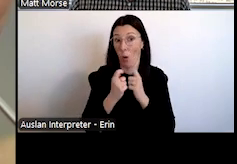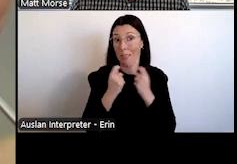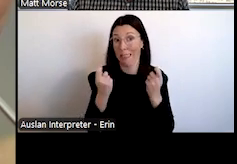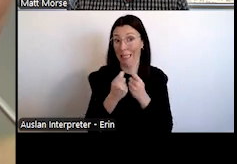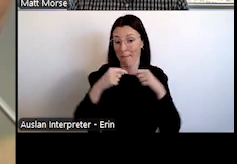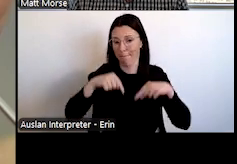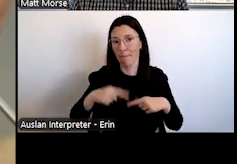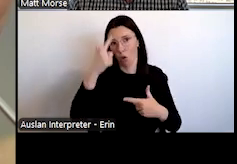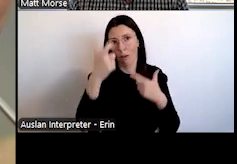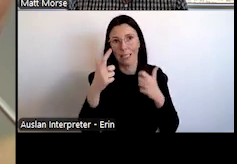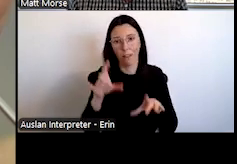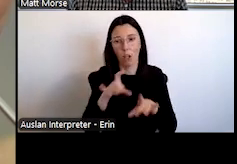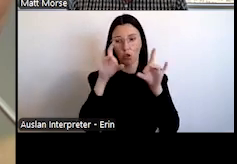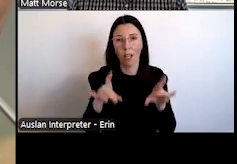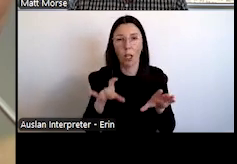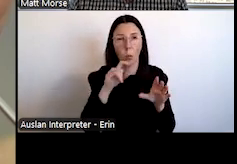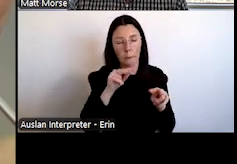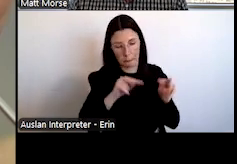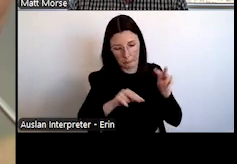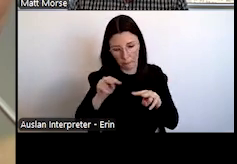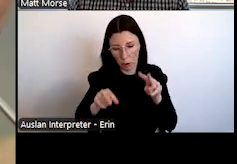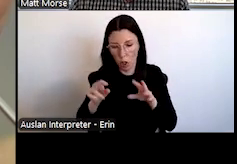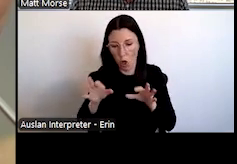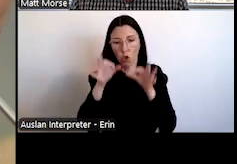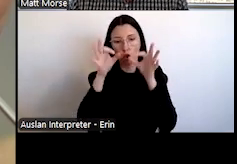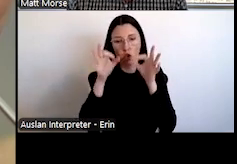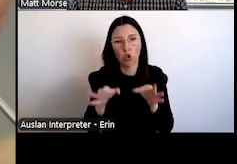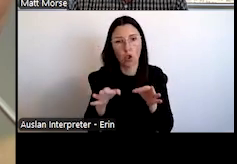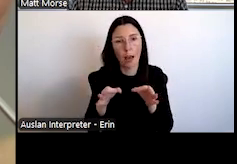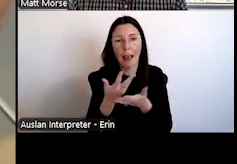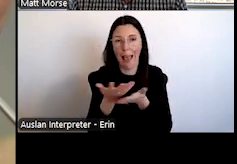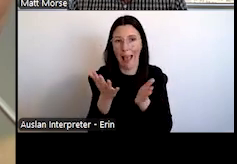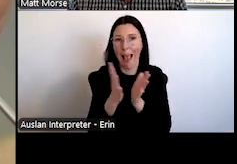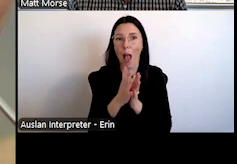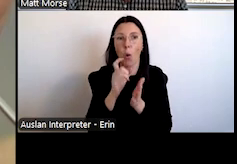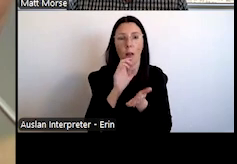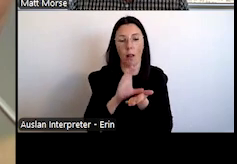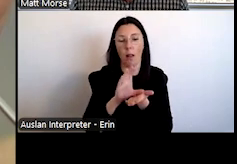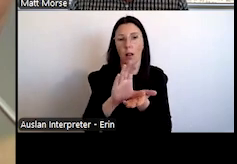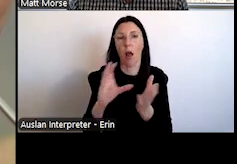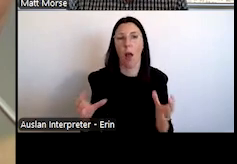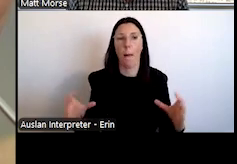make decisions about how our investment of match funding will be distributed across the country,